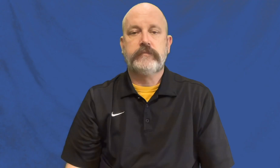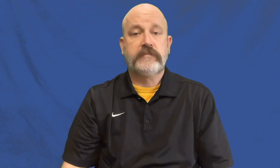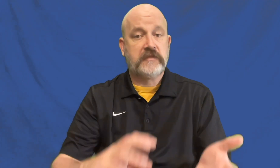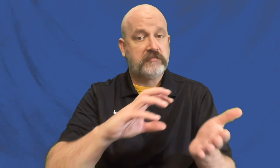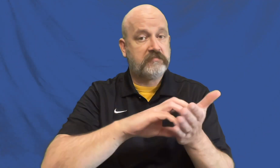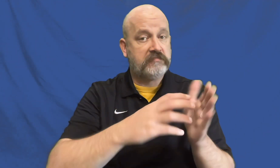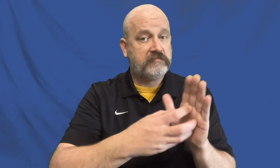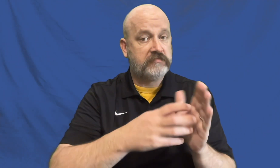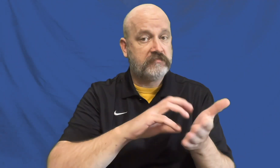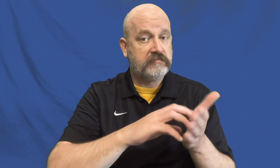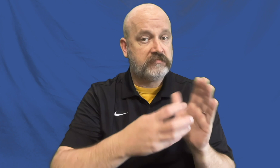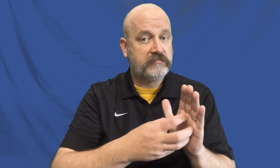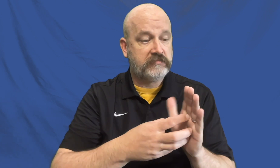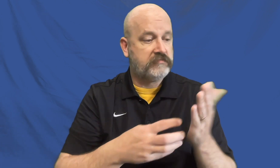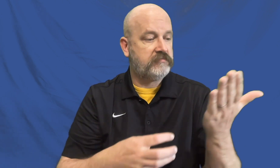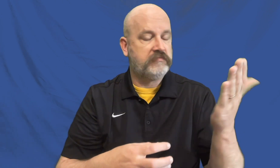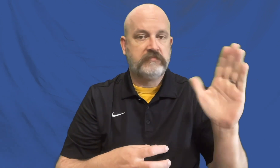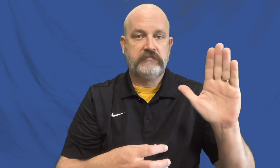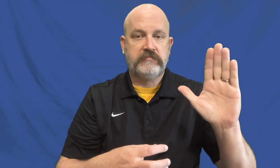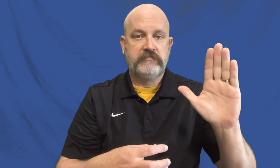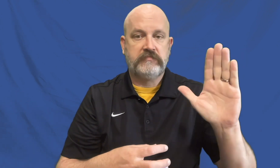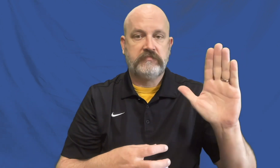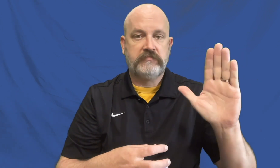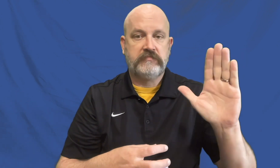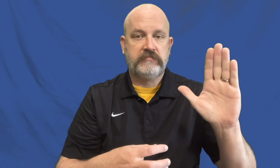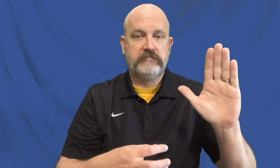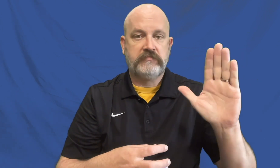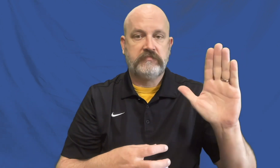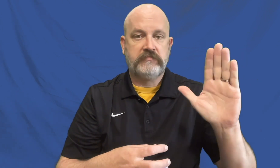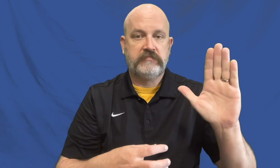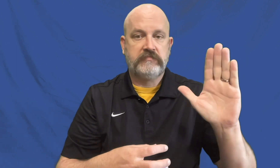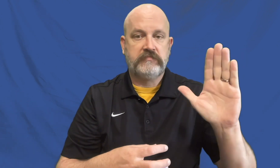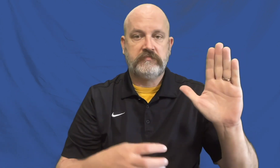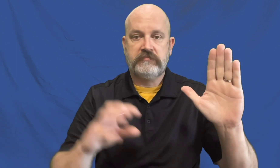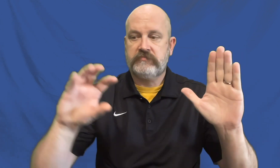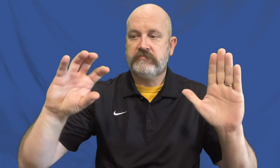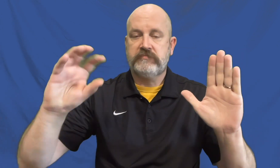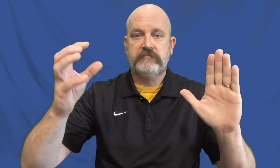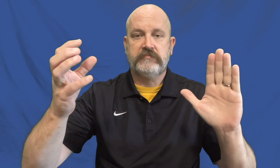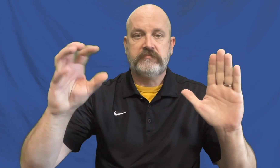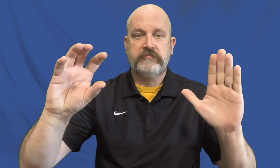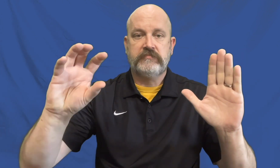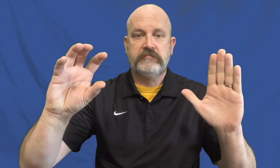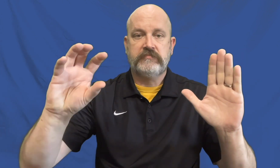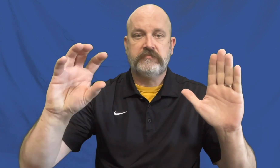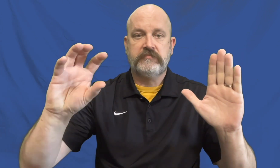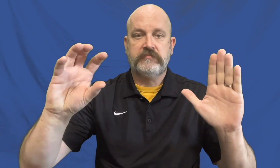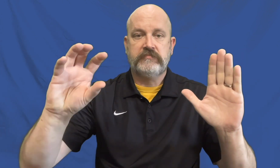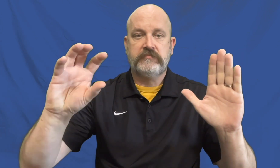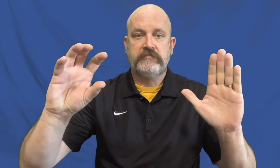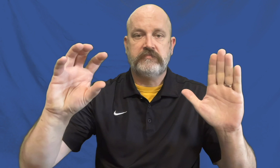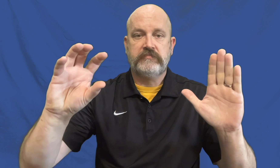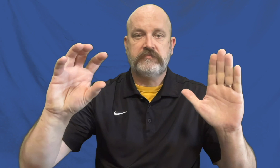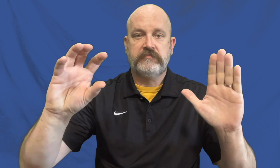Cookie. Has two hands. The first hand, the non-dominant hand, is flat, and the other one is like going over the shape of the cookie.